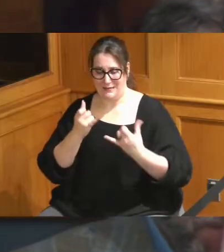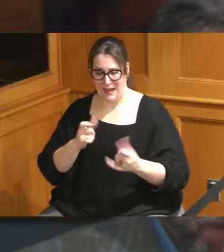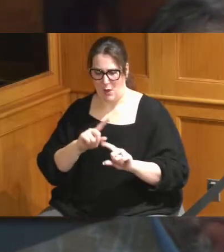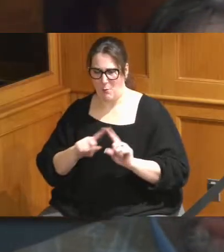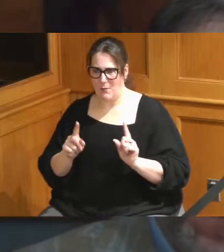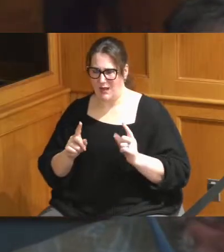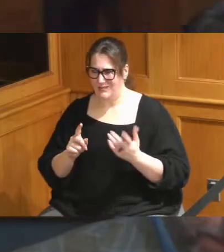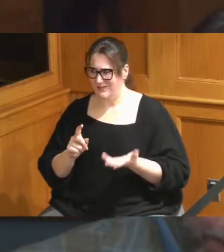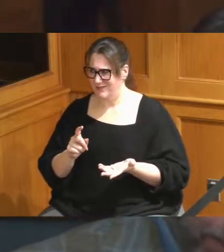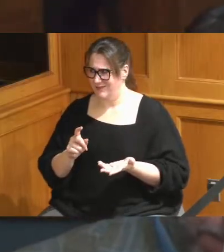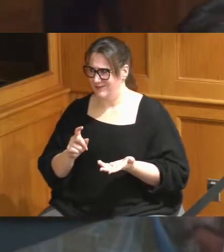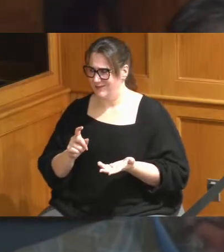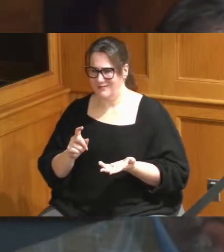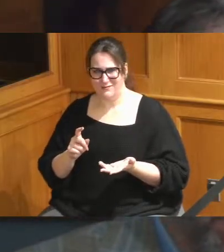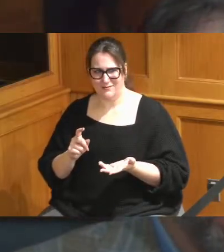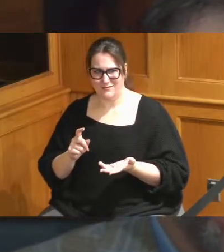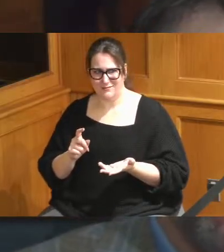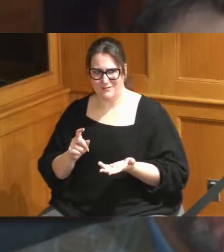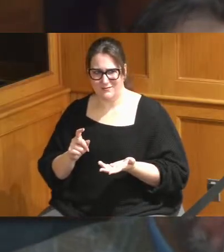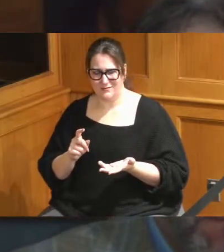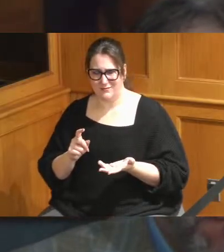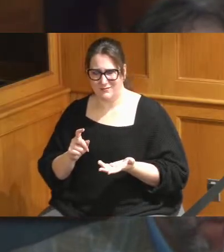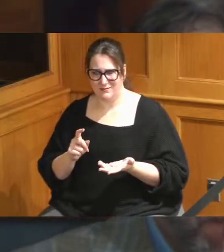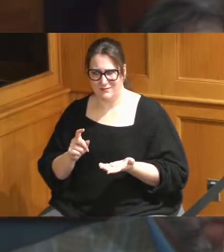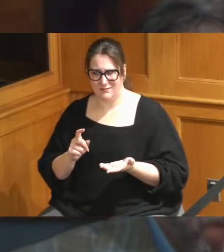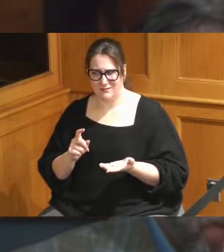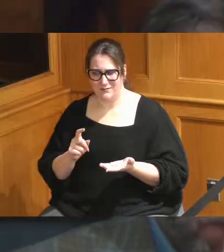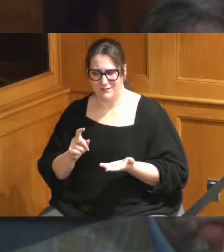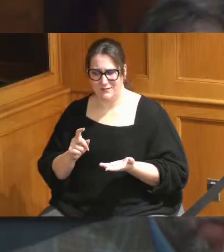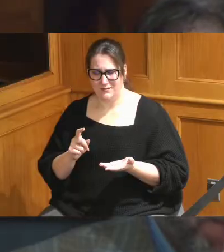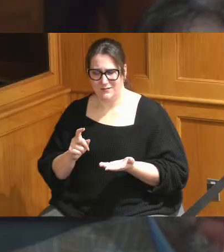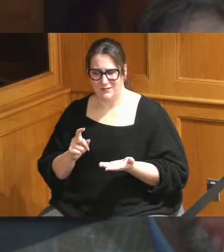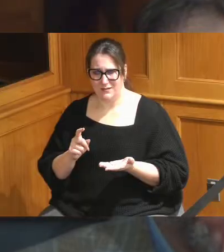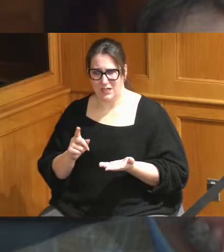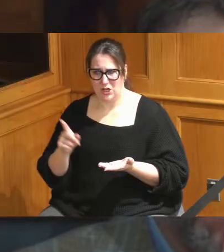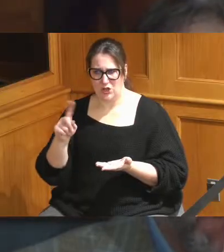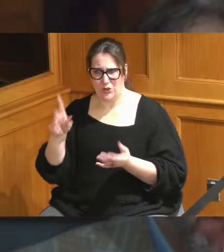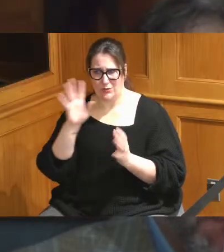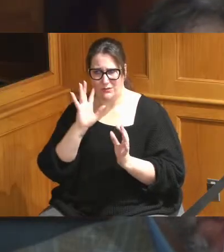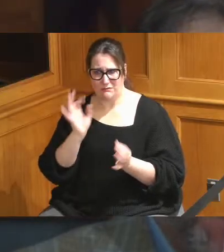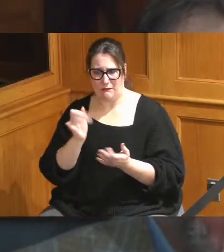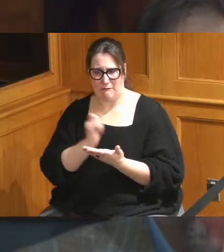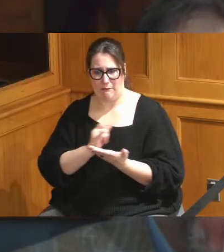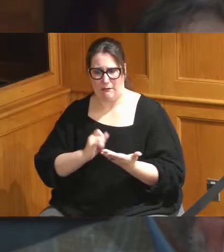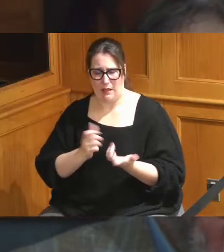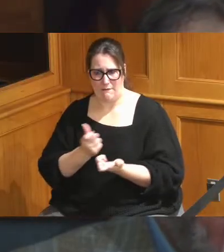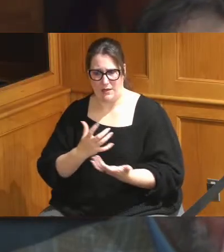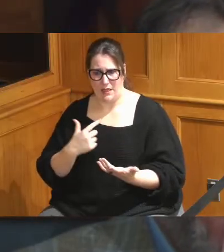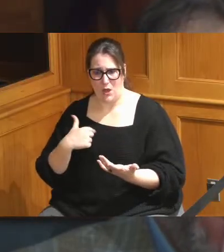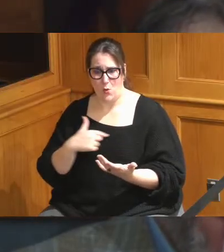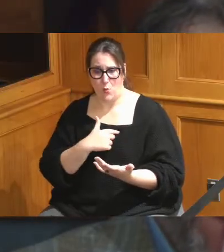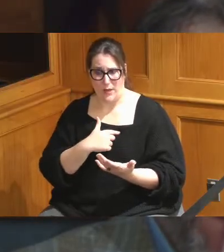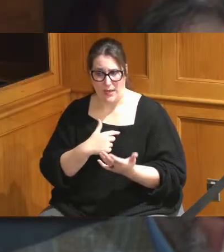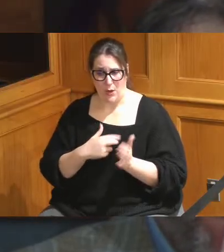are necessarily we wasn't in before you made any drawings and we represent a lot of people and I'm